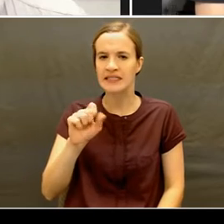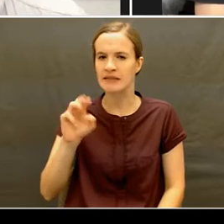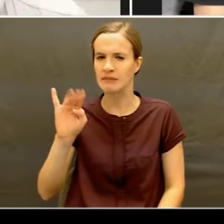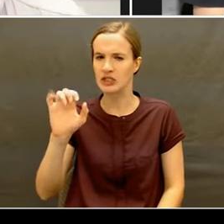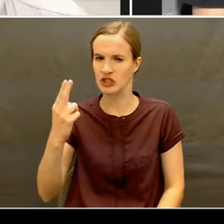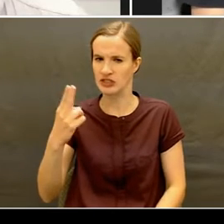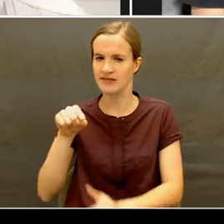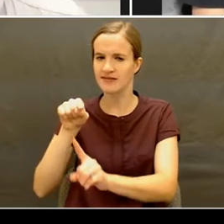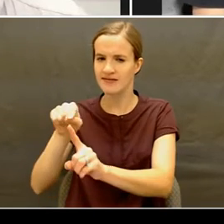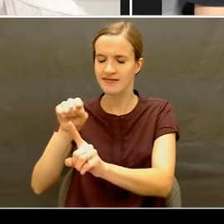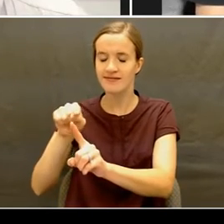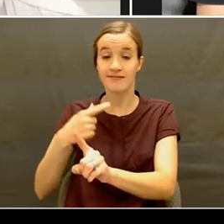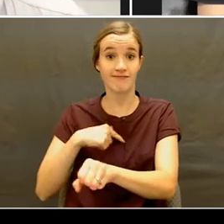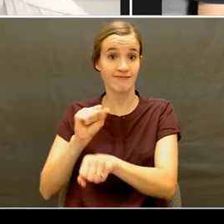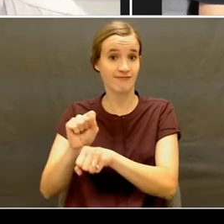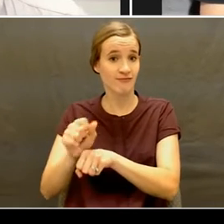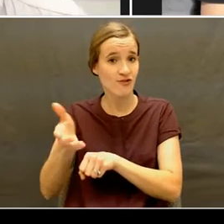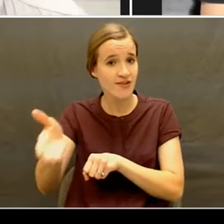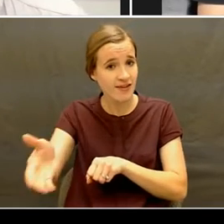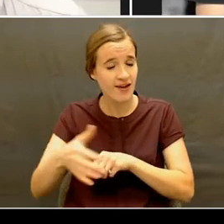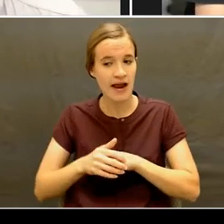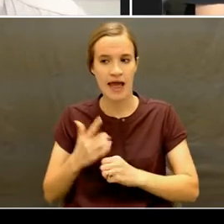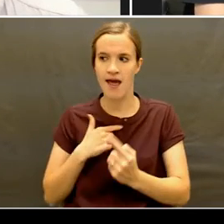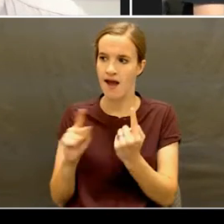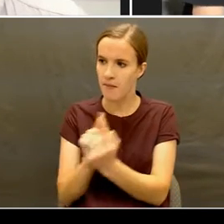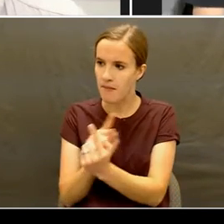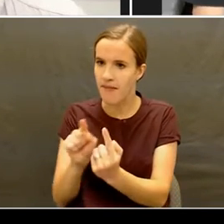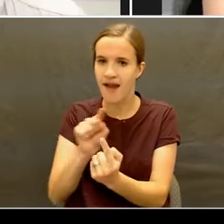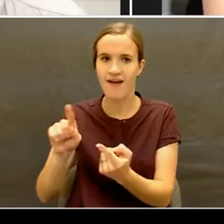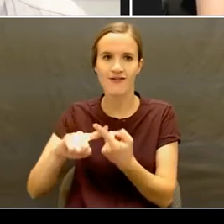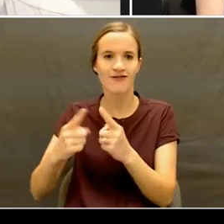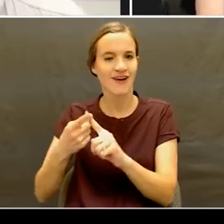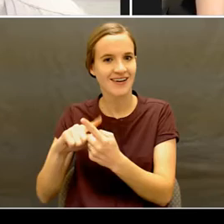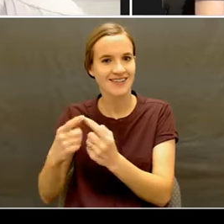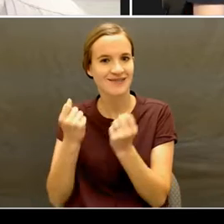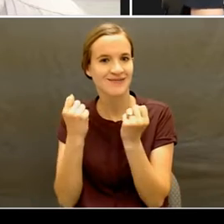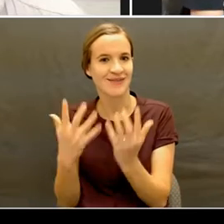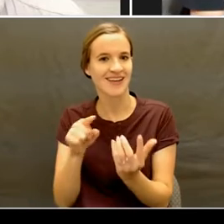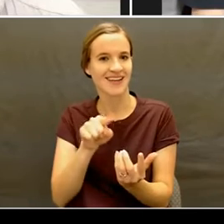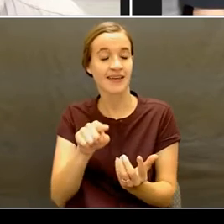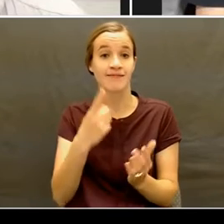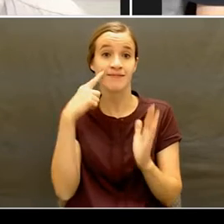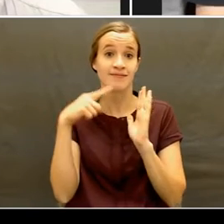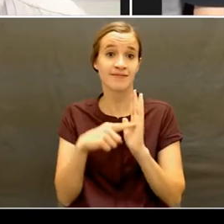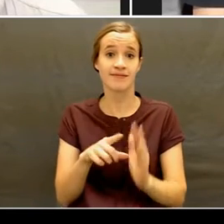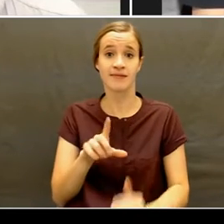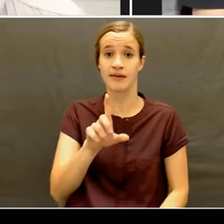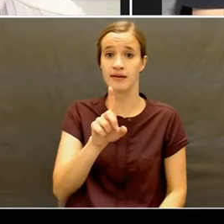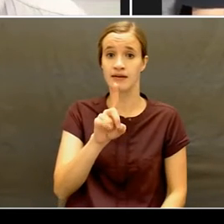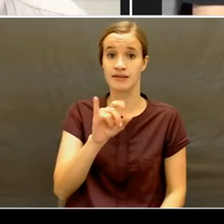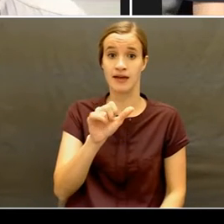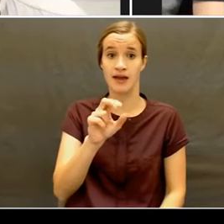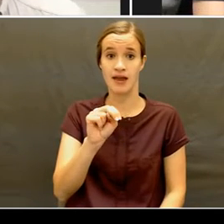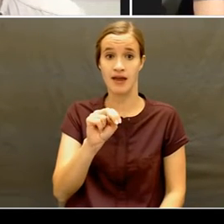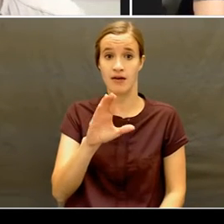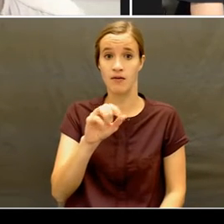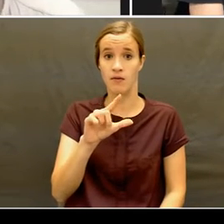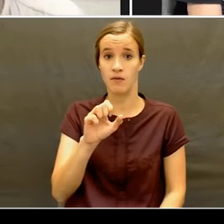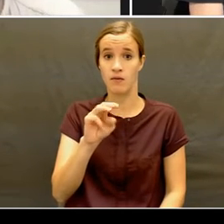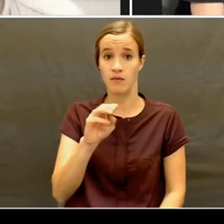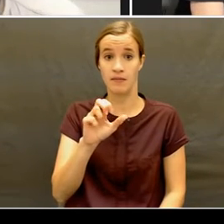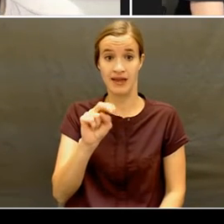friends from that era that came in for- In fact, there was Diane Coleman, she was doing spinal